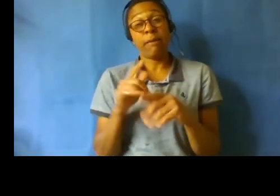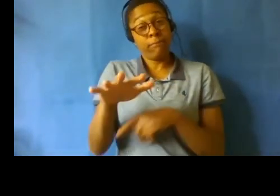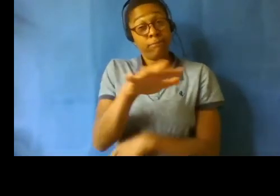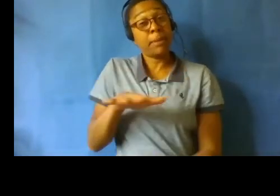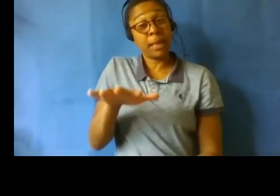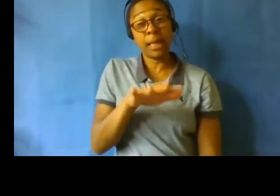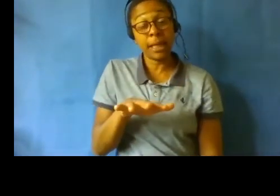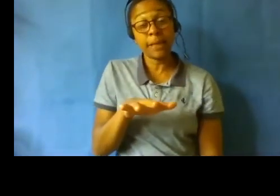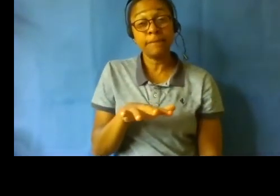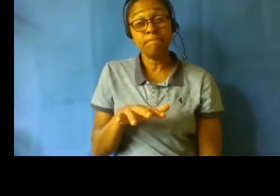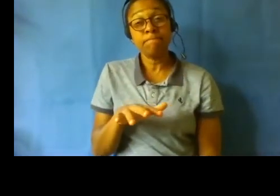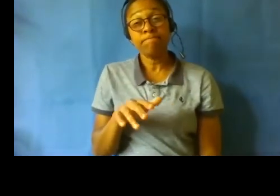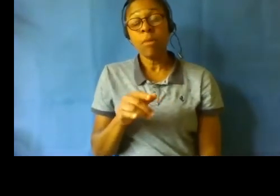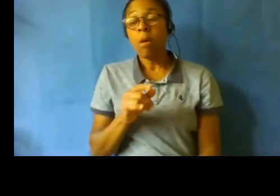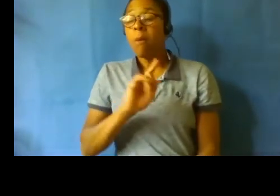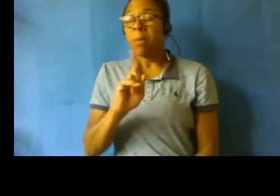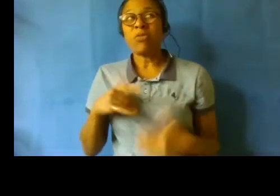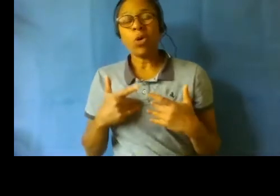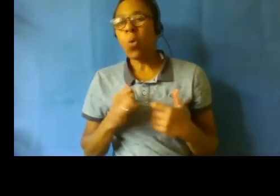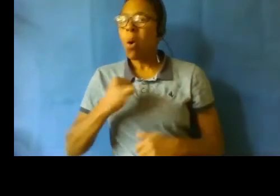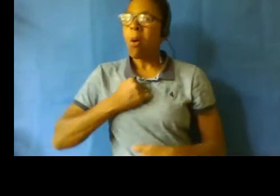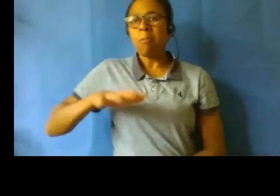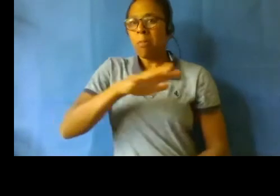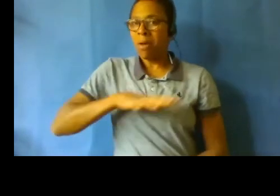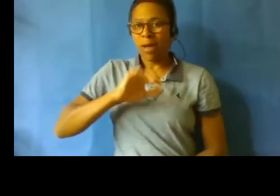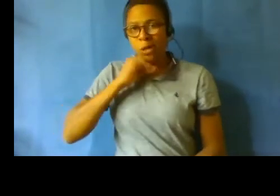disapproval came up repeatedly in interviews and more specifically a